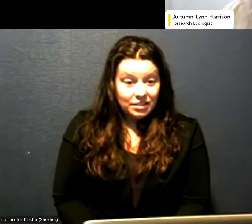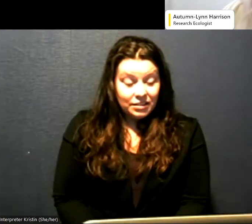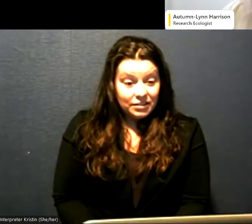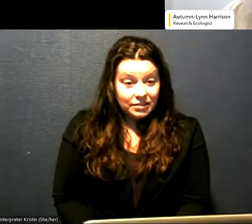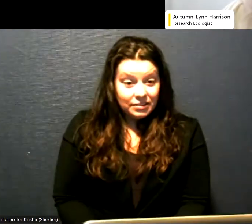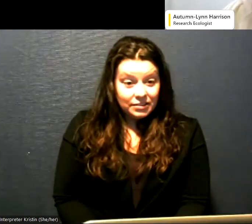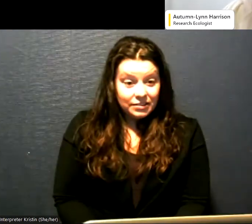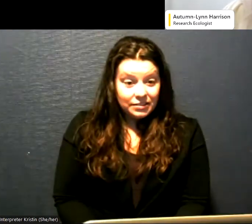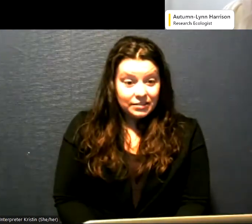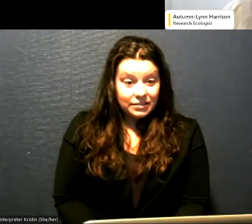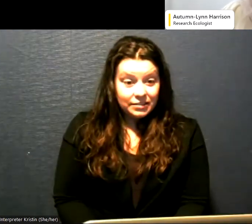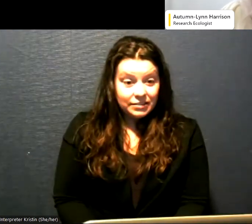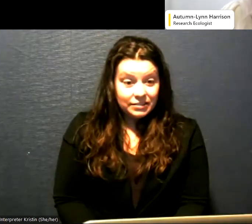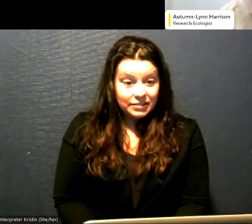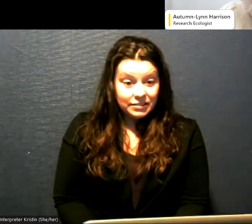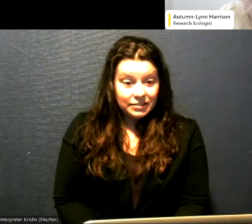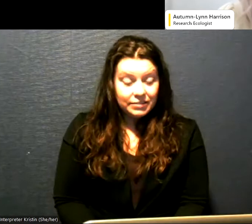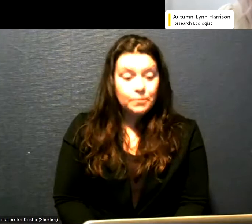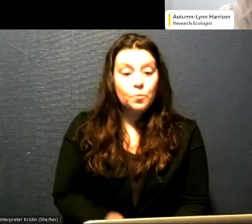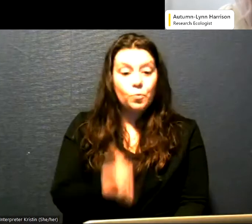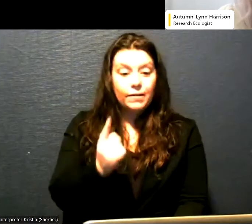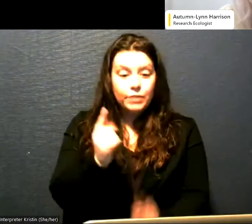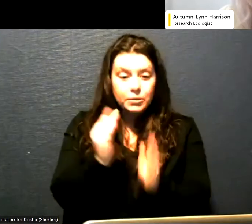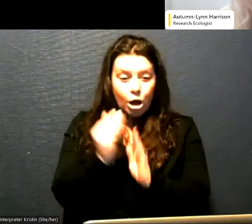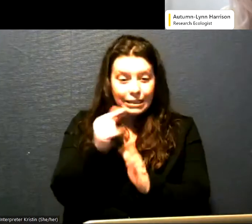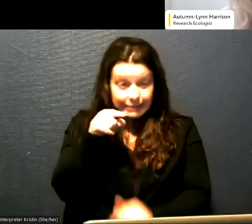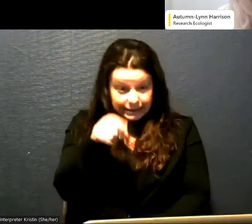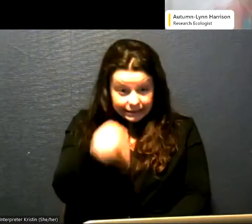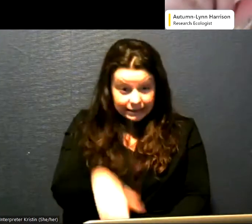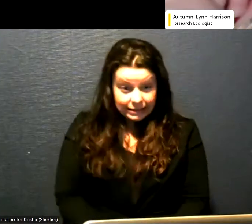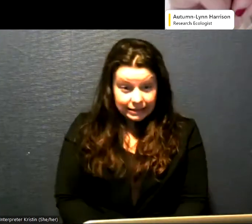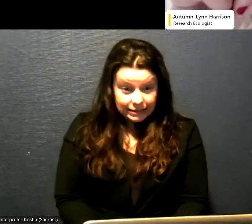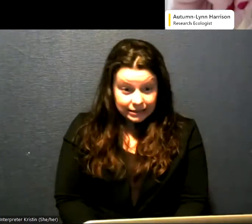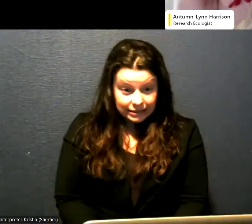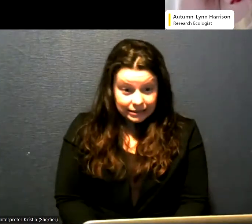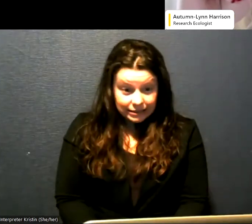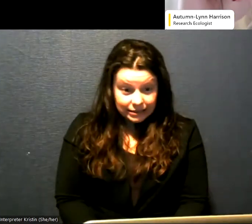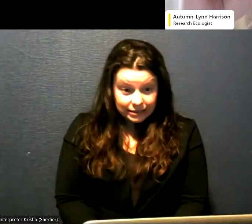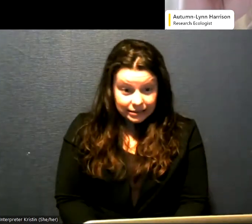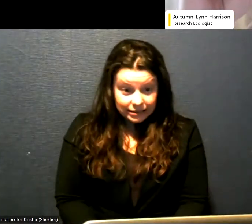one of the smallest secret agent tools that I use is only this big, if you can see it, and it's about the same